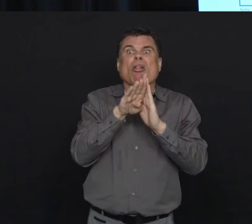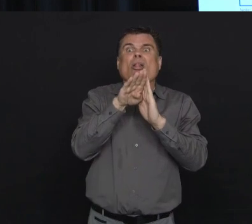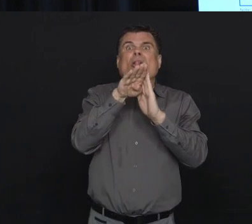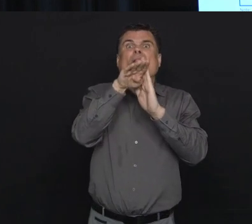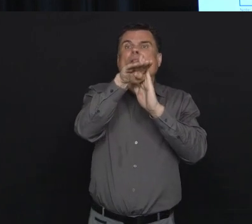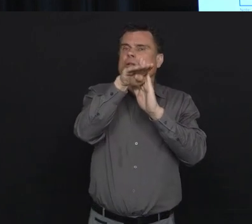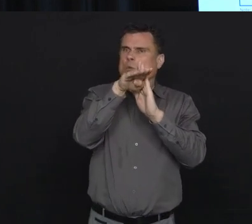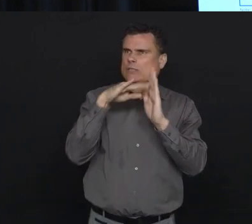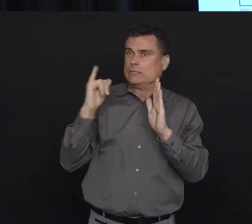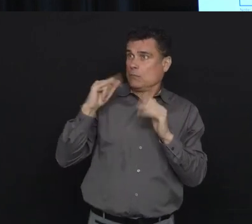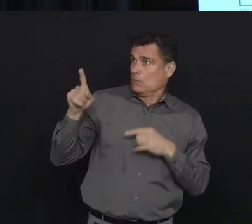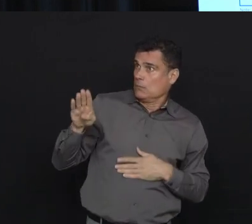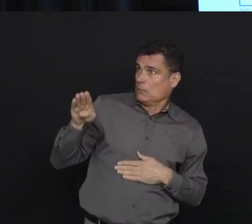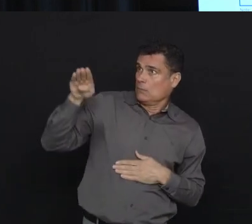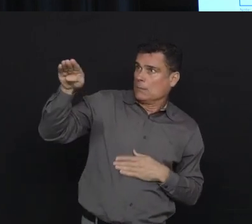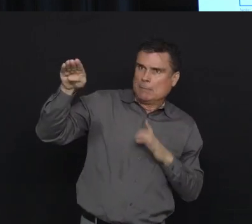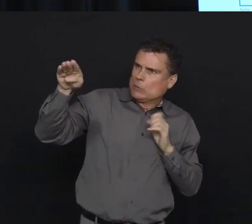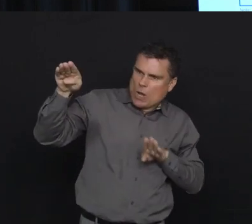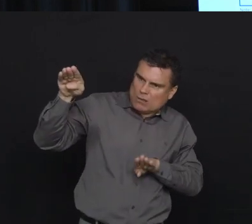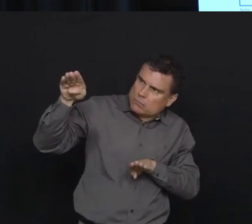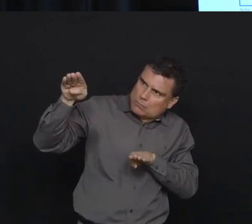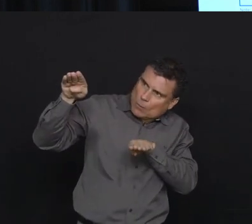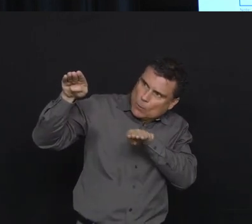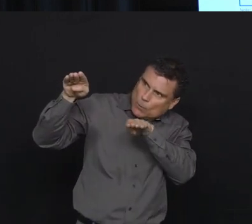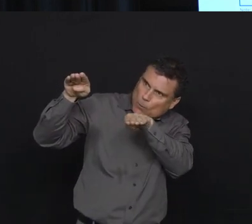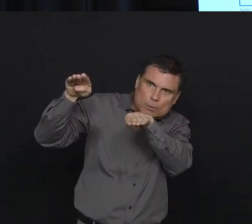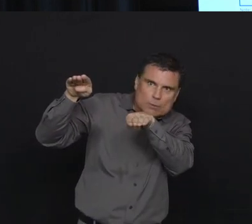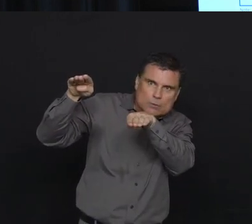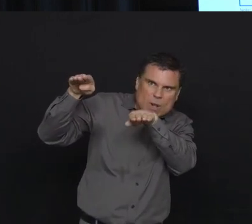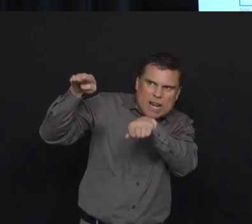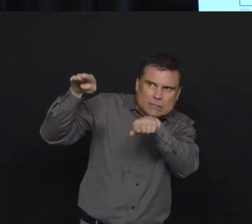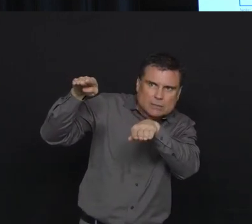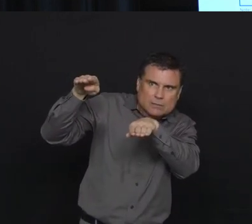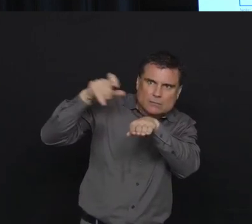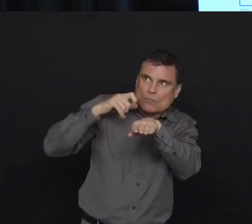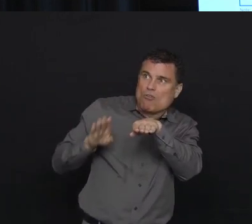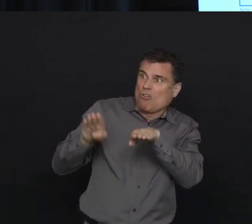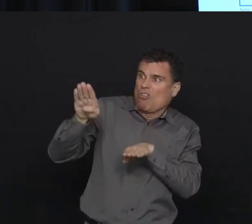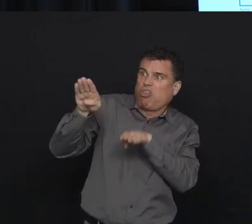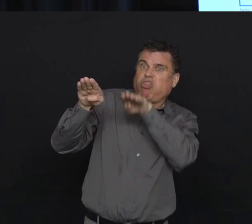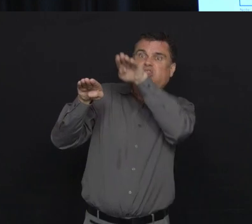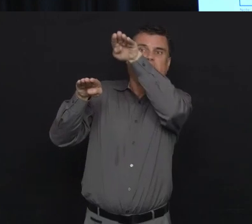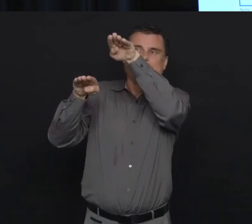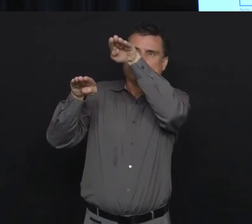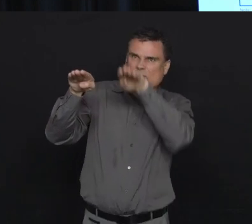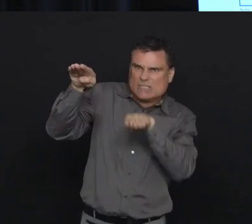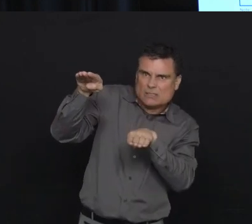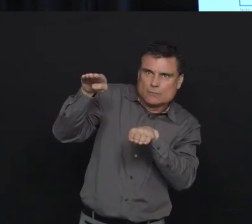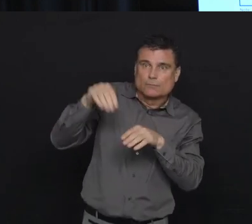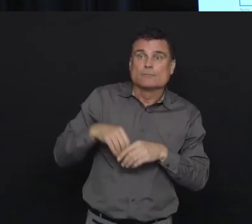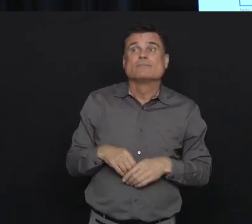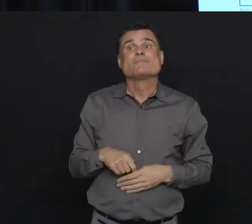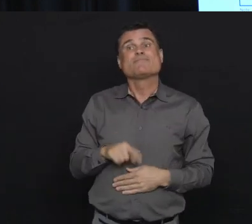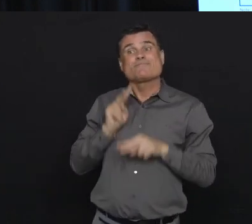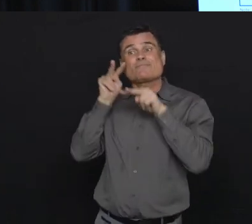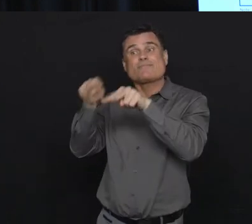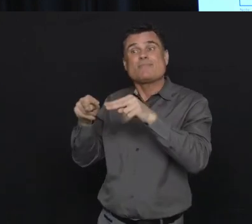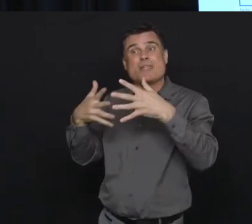been talking about in terms of flattening the curve. We could see that the